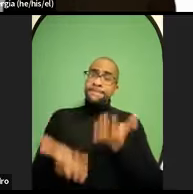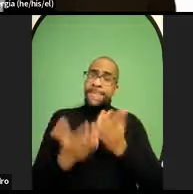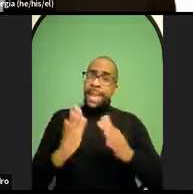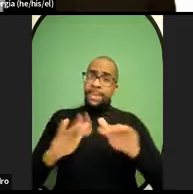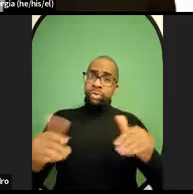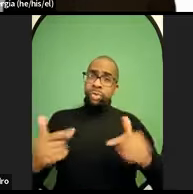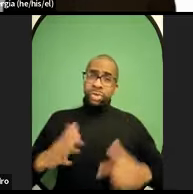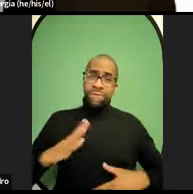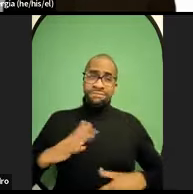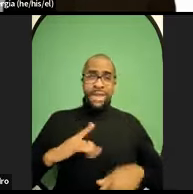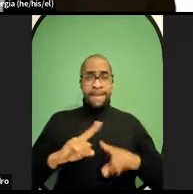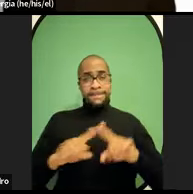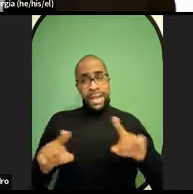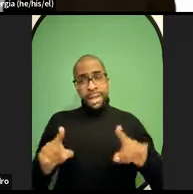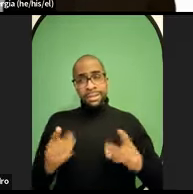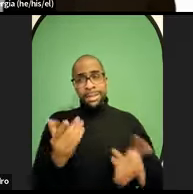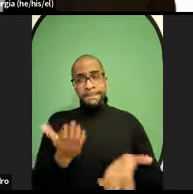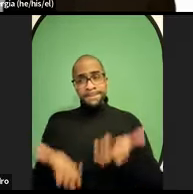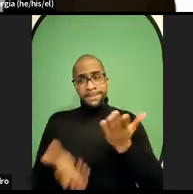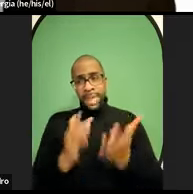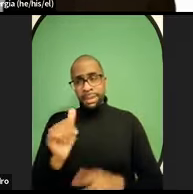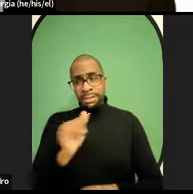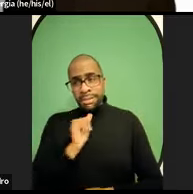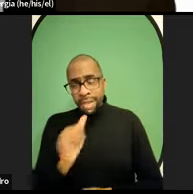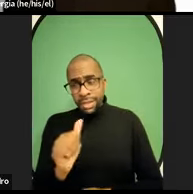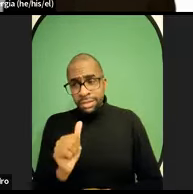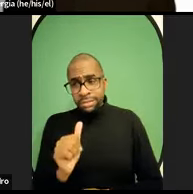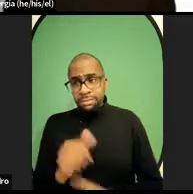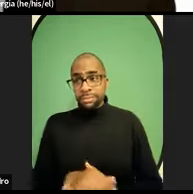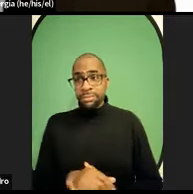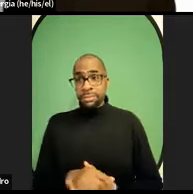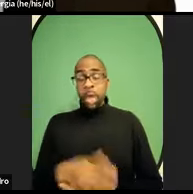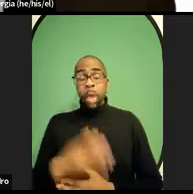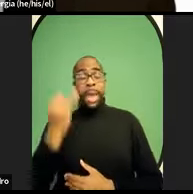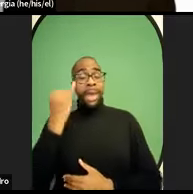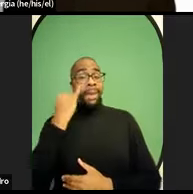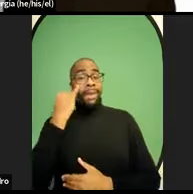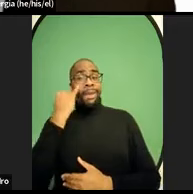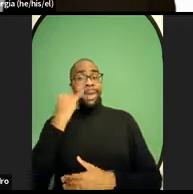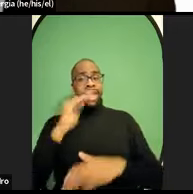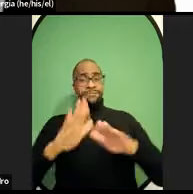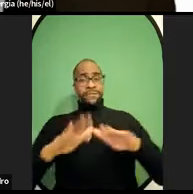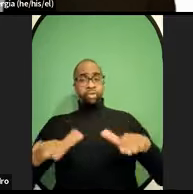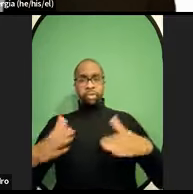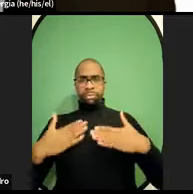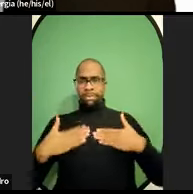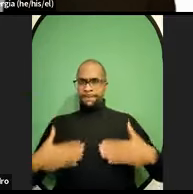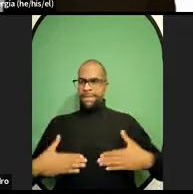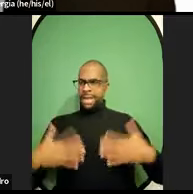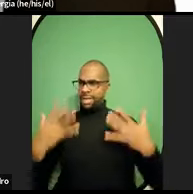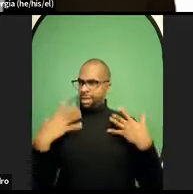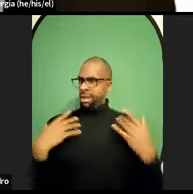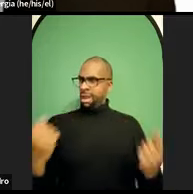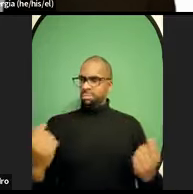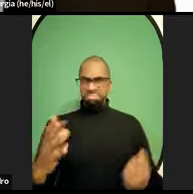will be will be fine, but what is will be fine, but what is not so be fine, but what is not. So that's one thing. thing. The other thing is that